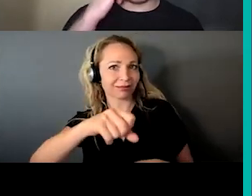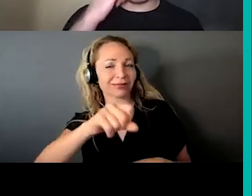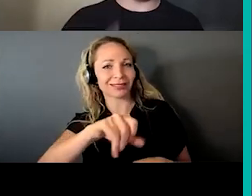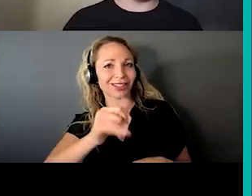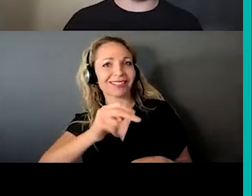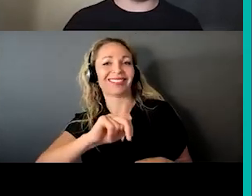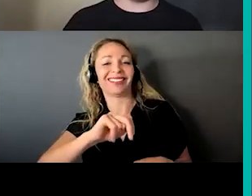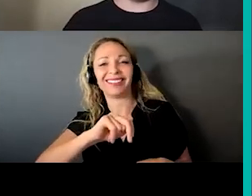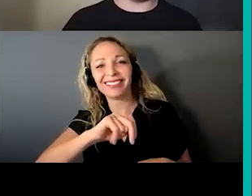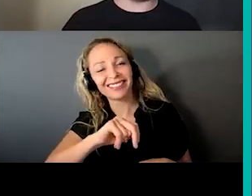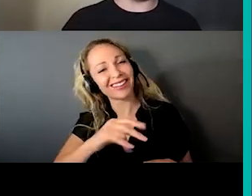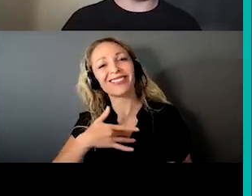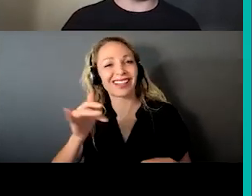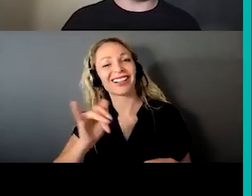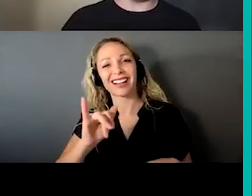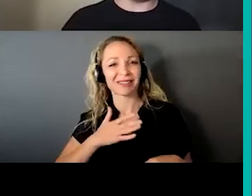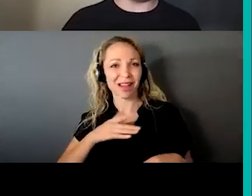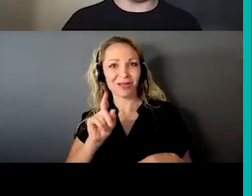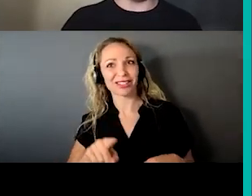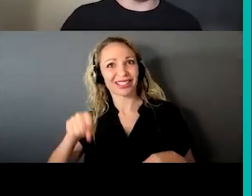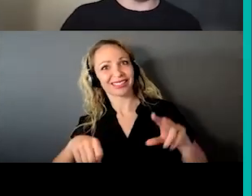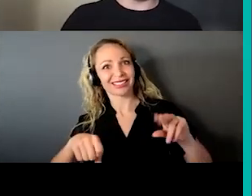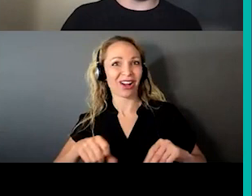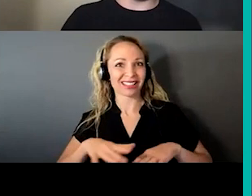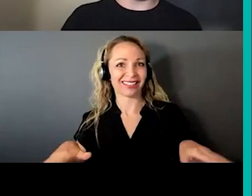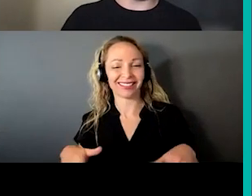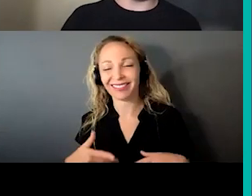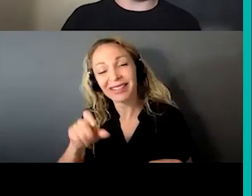NO -- BUT YES, YOU NEED THE PROGRAMMABLE E-MAIL DATA ENABLED.